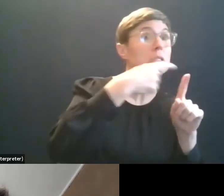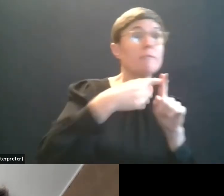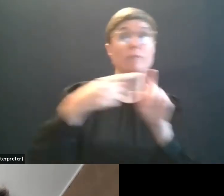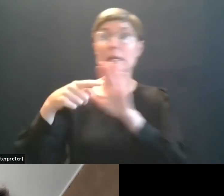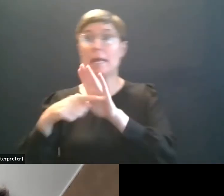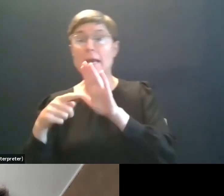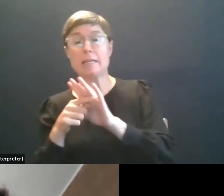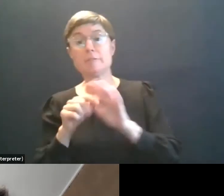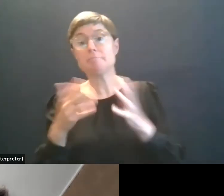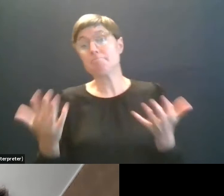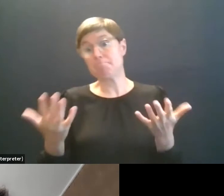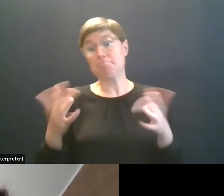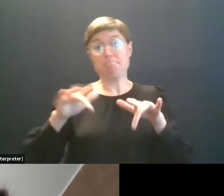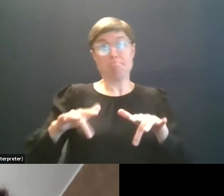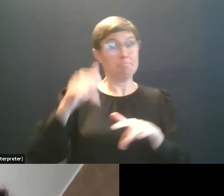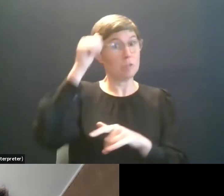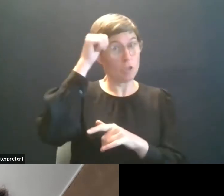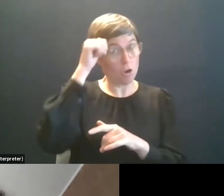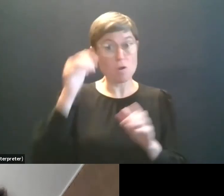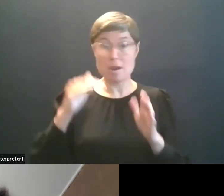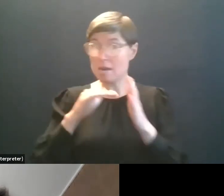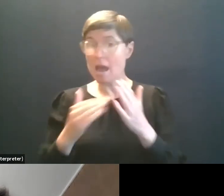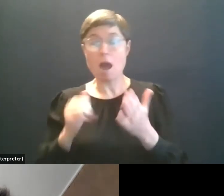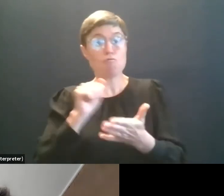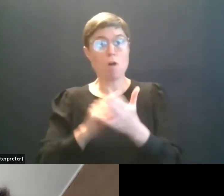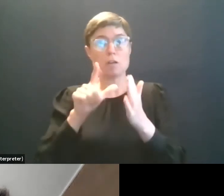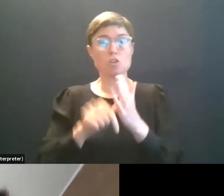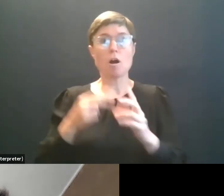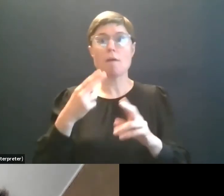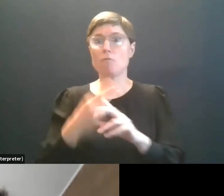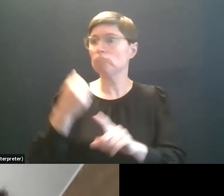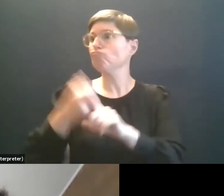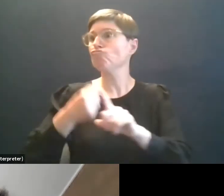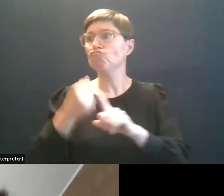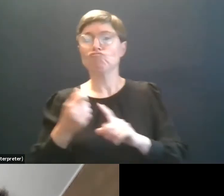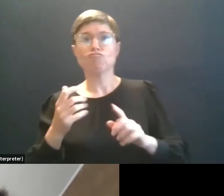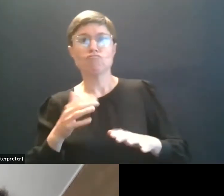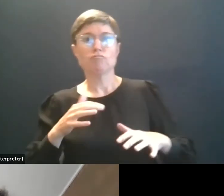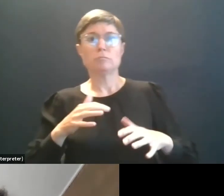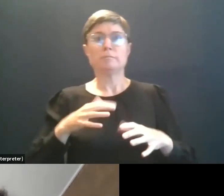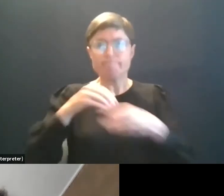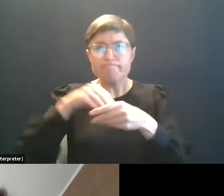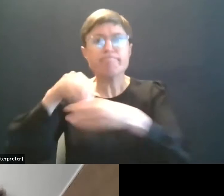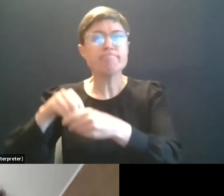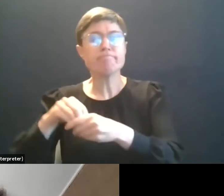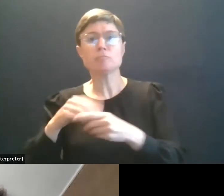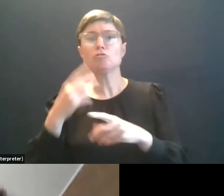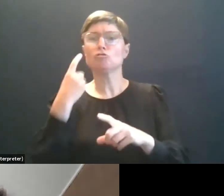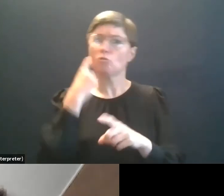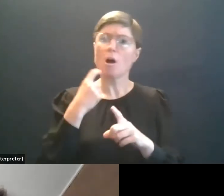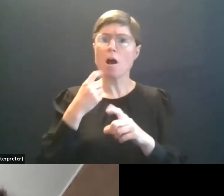a time for activism as we define the future of beyond 2020 and what we remember that dividing